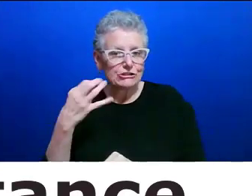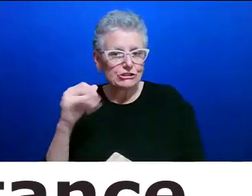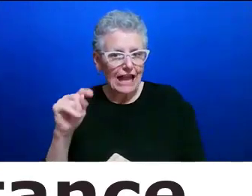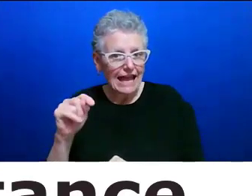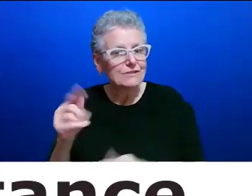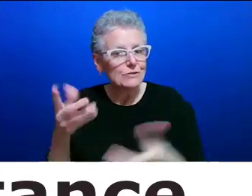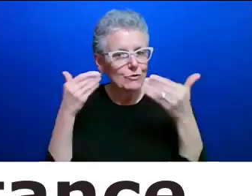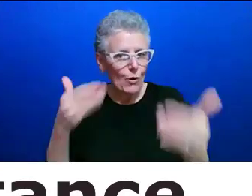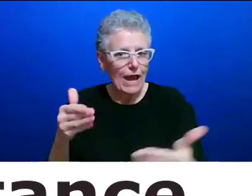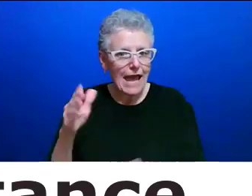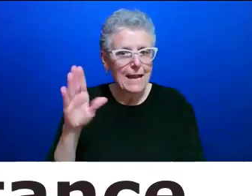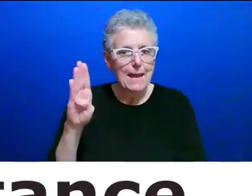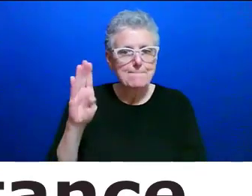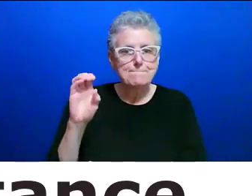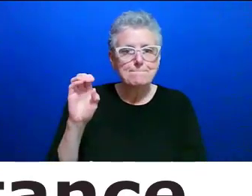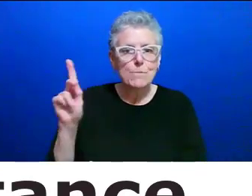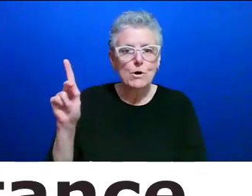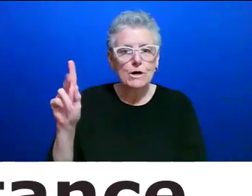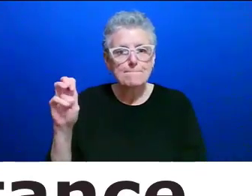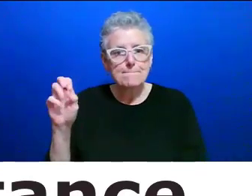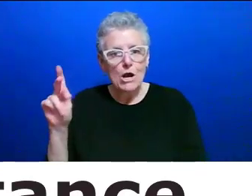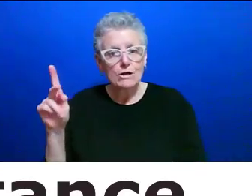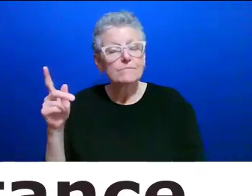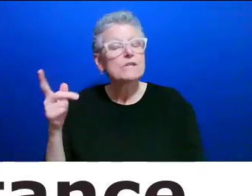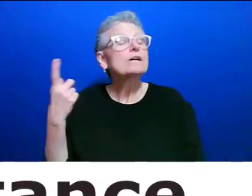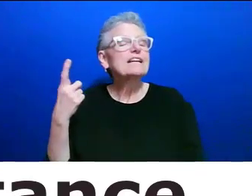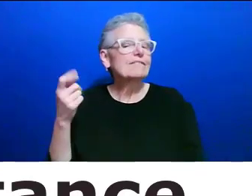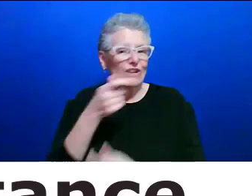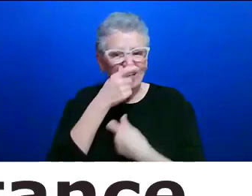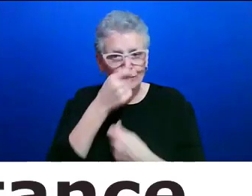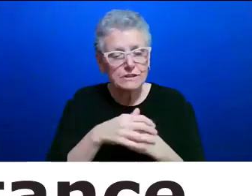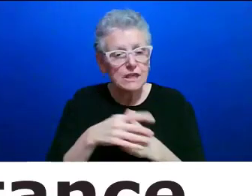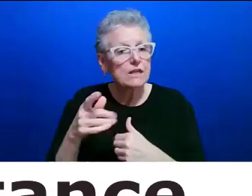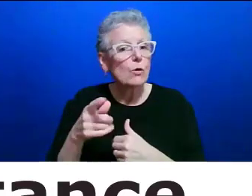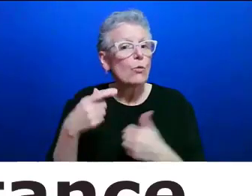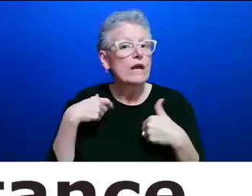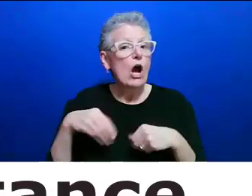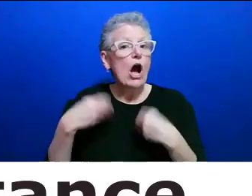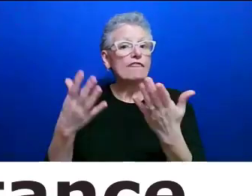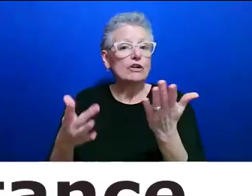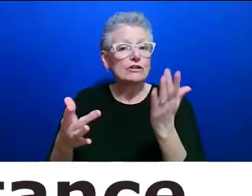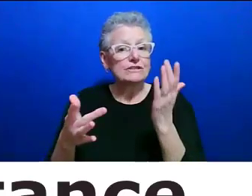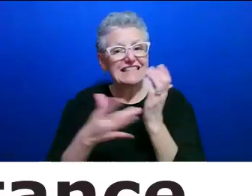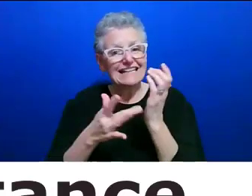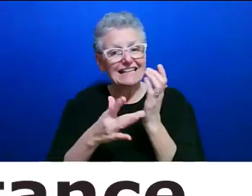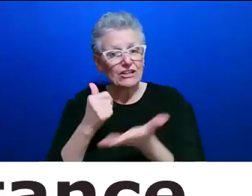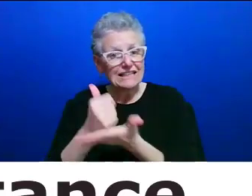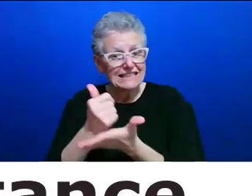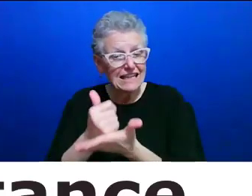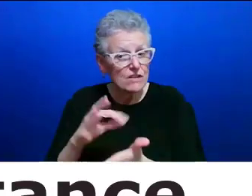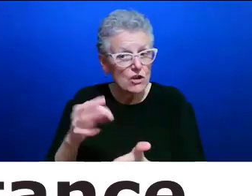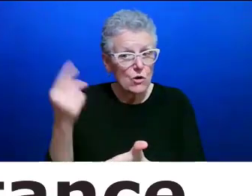We offer technical assistance. So if you have a specific question about a student, if you're wondering about a resource,